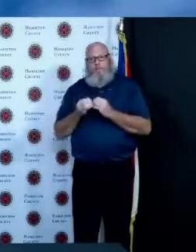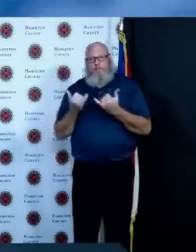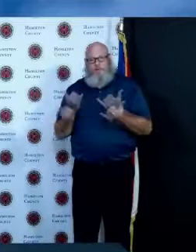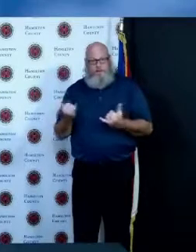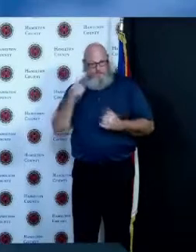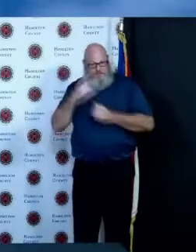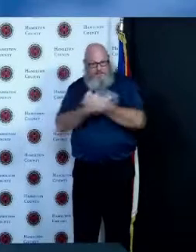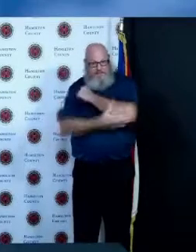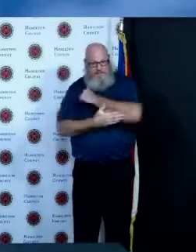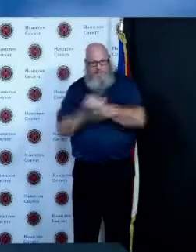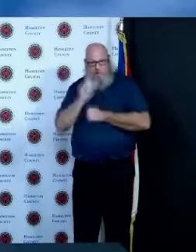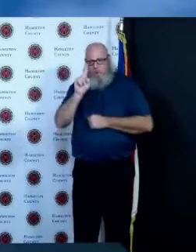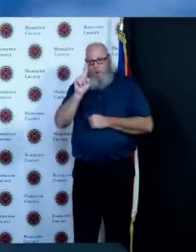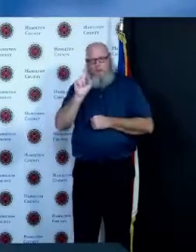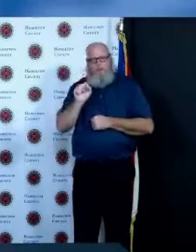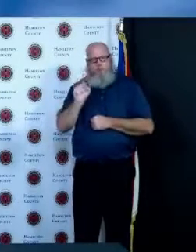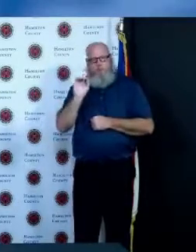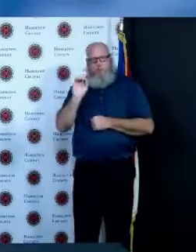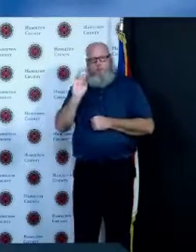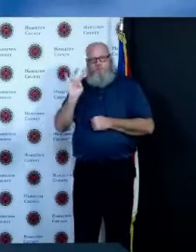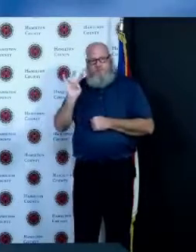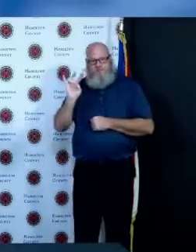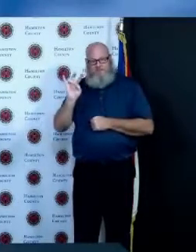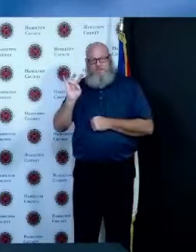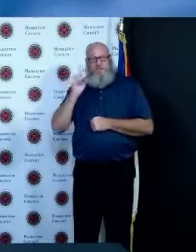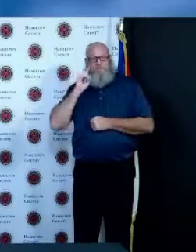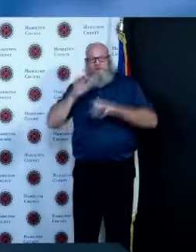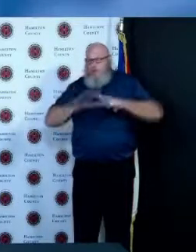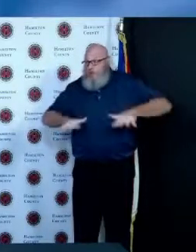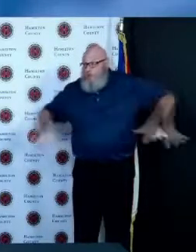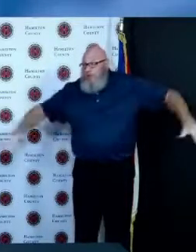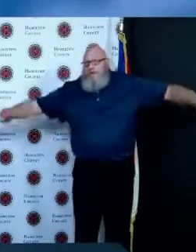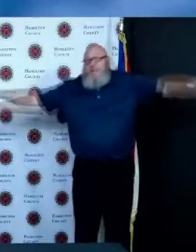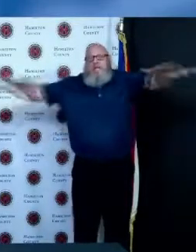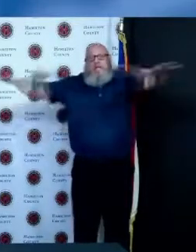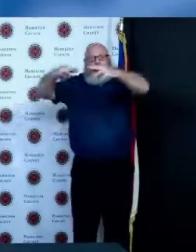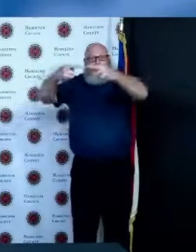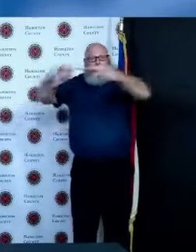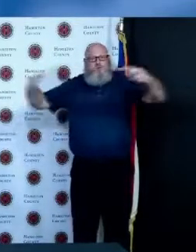moving on to hospitalizations remember that hospitalizations are a delayed indicator and